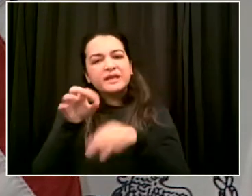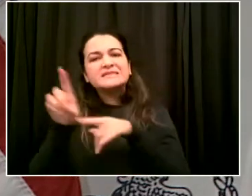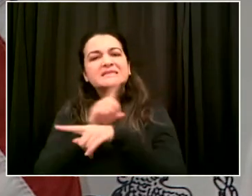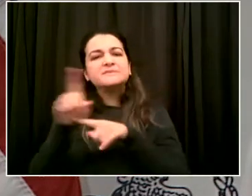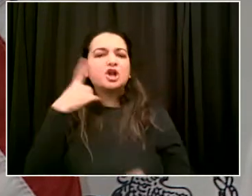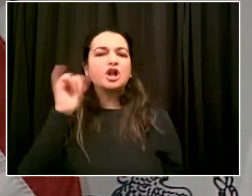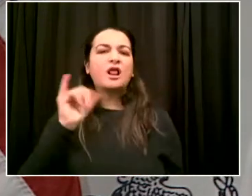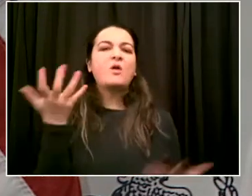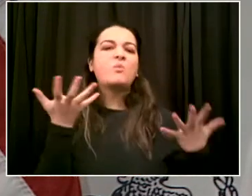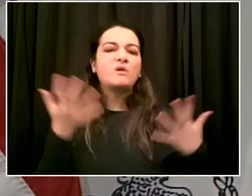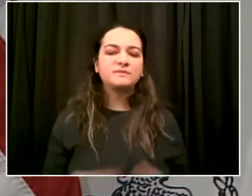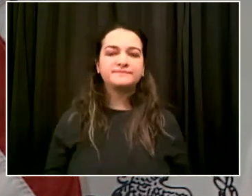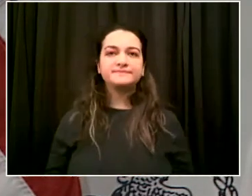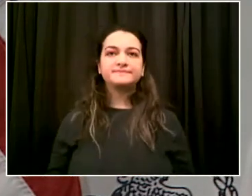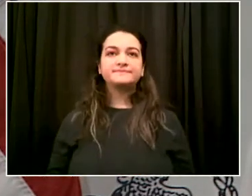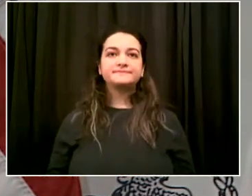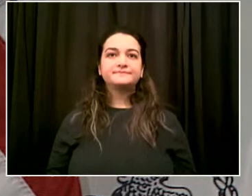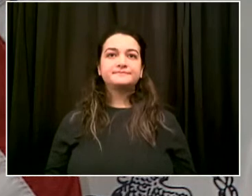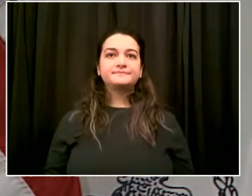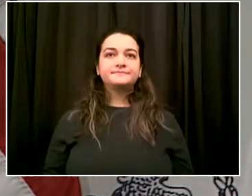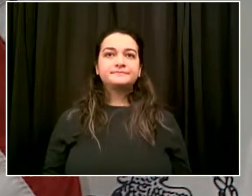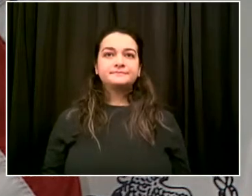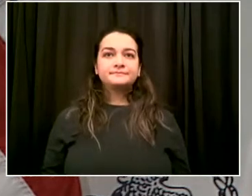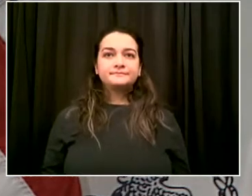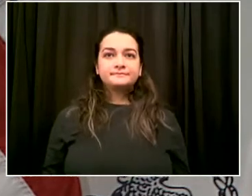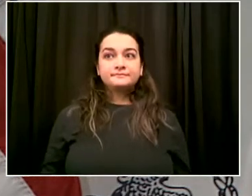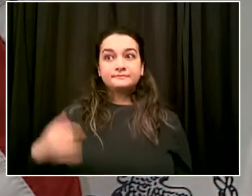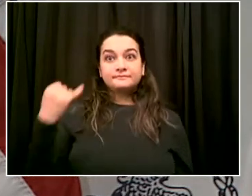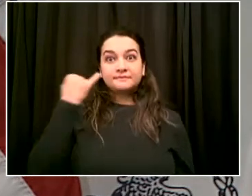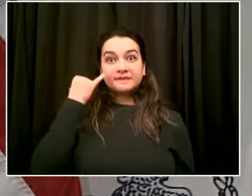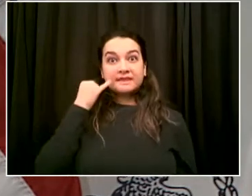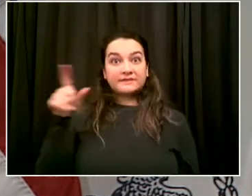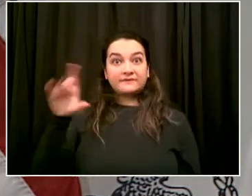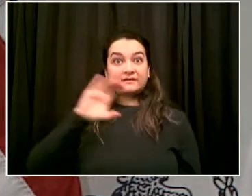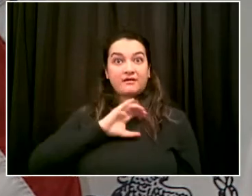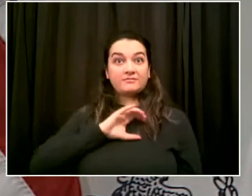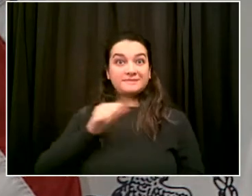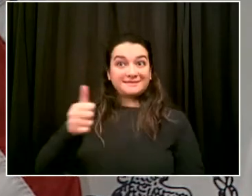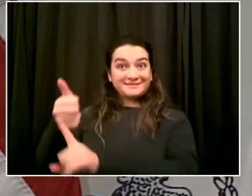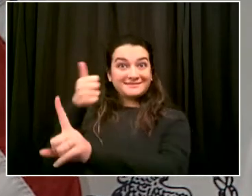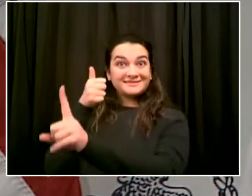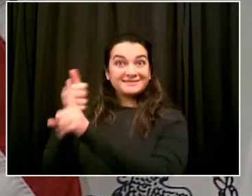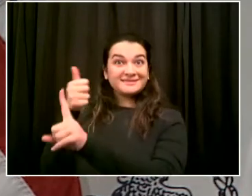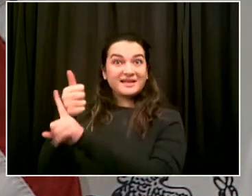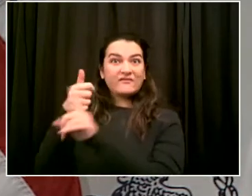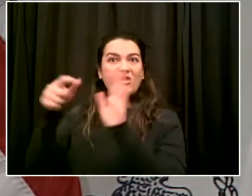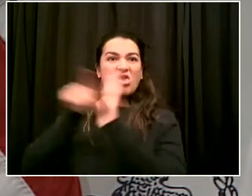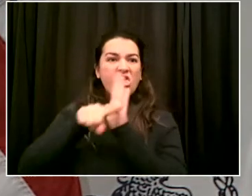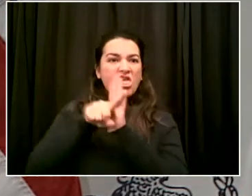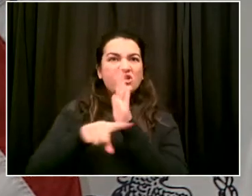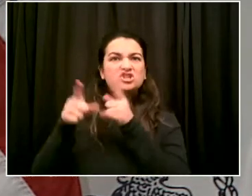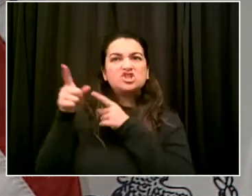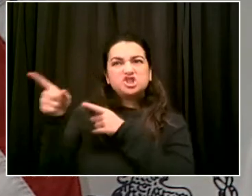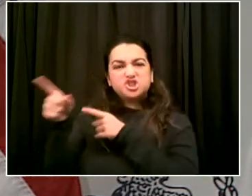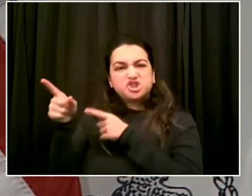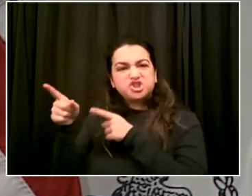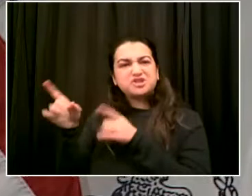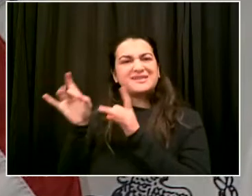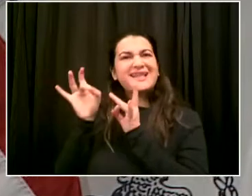BE A EMMBMBRE O OF THE NYPD I WANT TO PARTICULARLY FOCUS ON HATE SPEECH, RACISM, WHITE SUUPREMMY,AC ANYBODY WHO UTILIZES SPEECH AND HAS BELIEFS THAT DO NOT